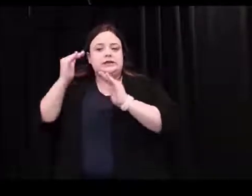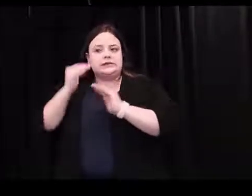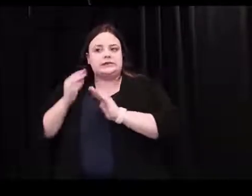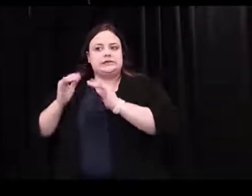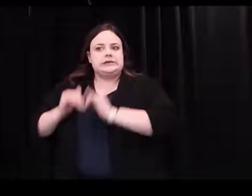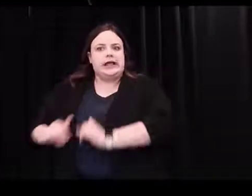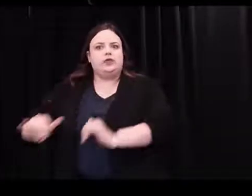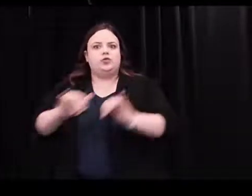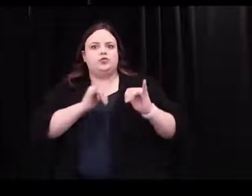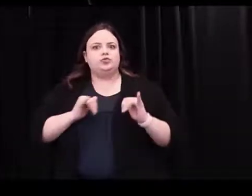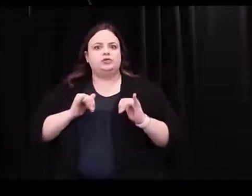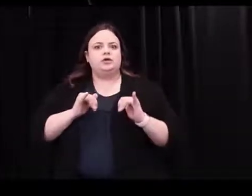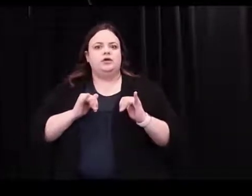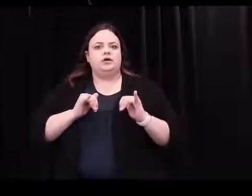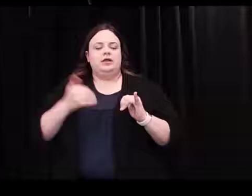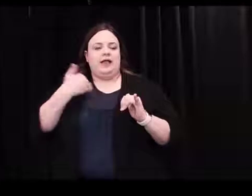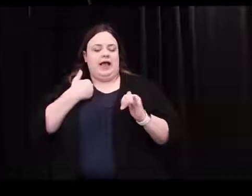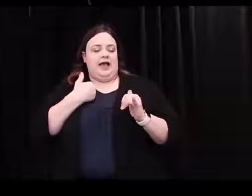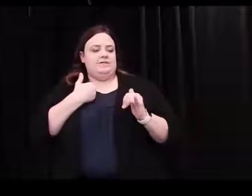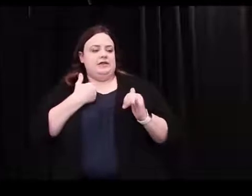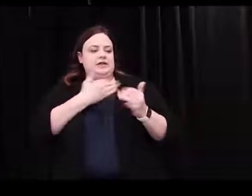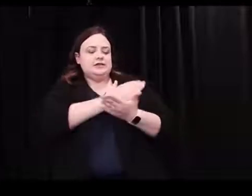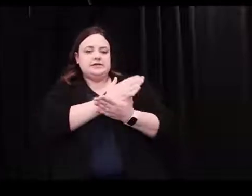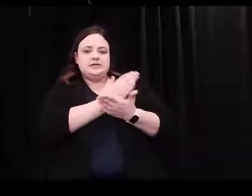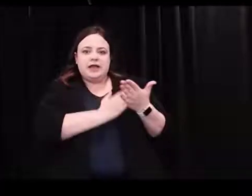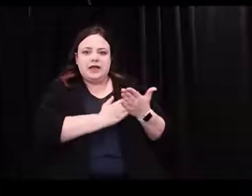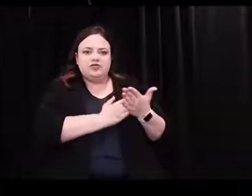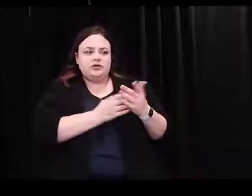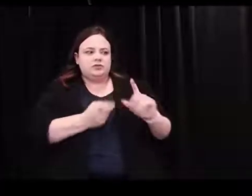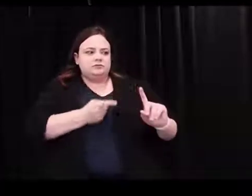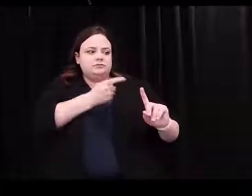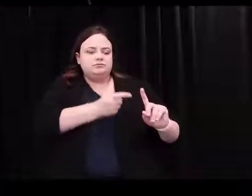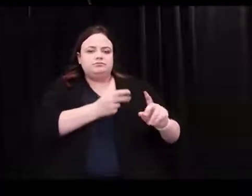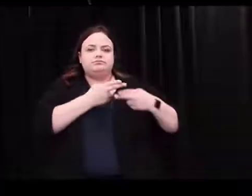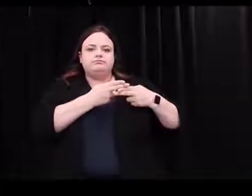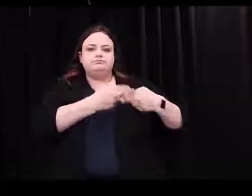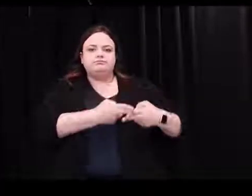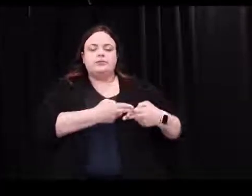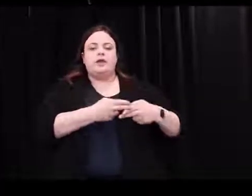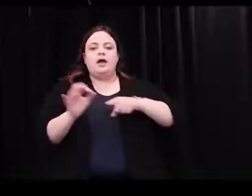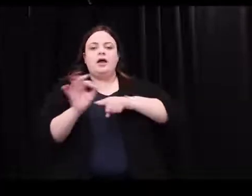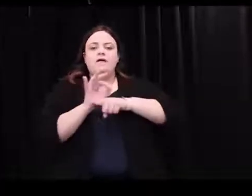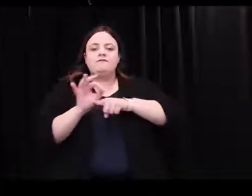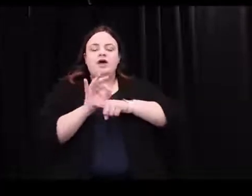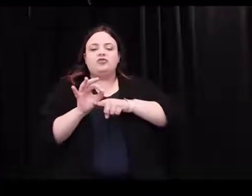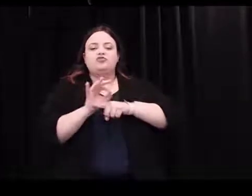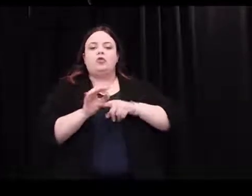speaking a section that's aimed at what's called functional performance criteria. Yeah, section